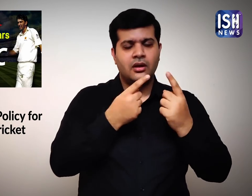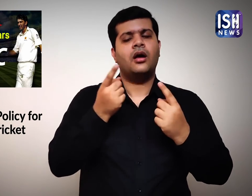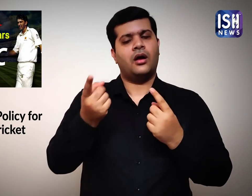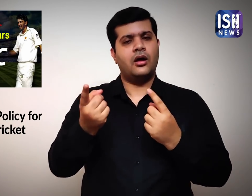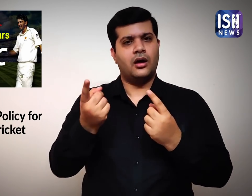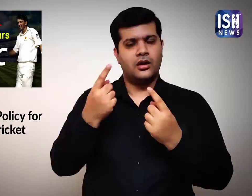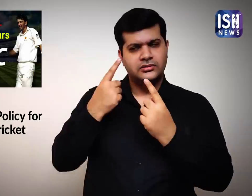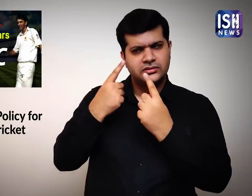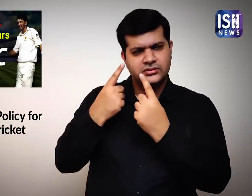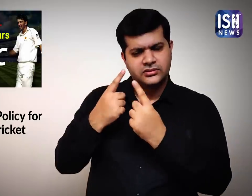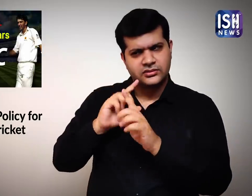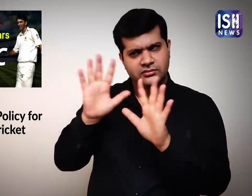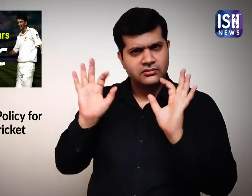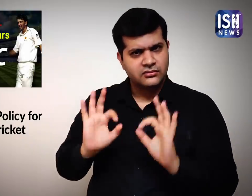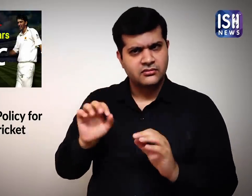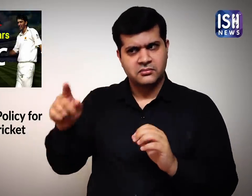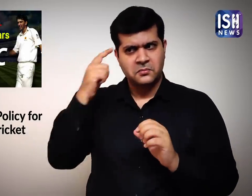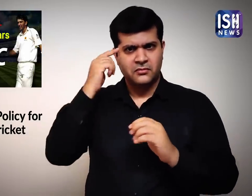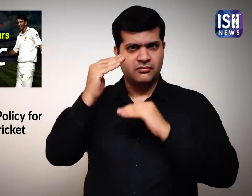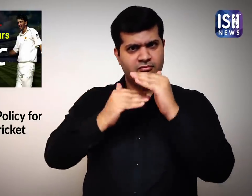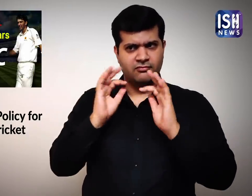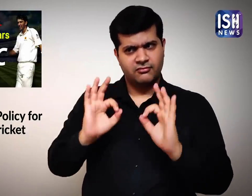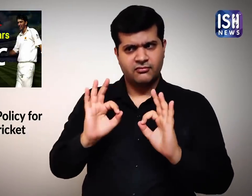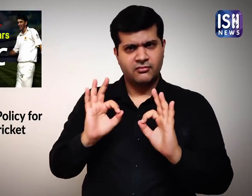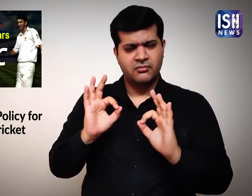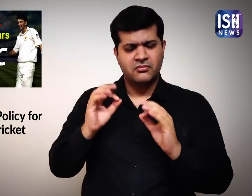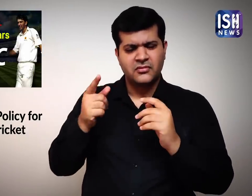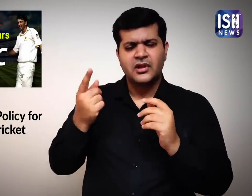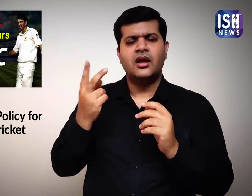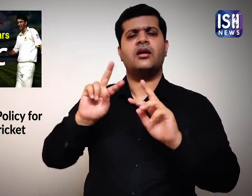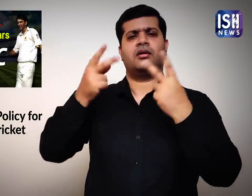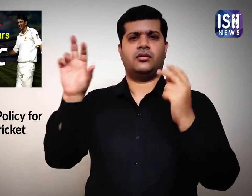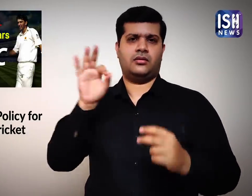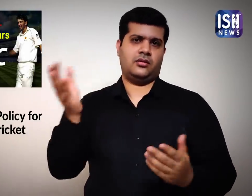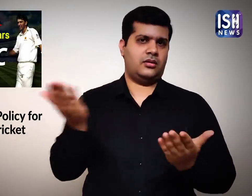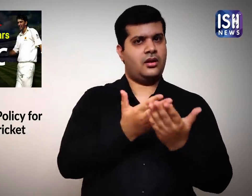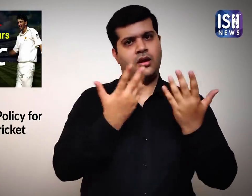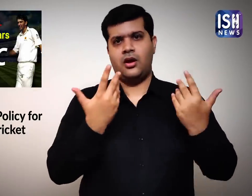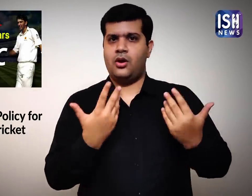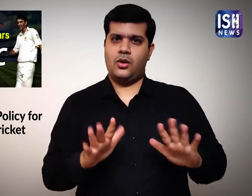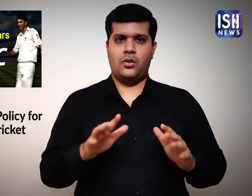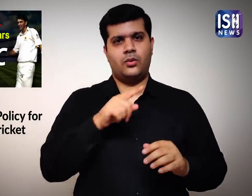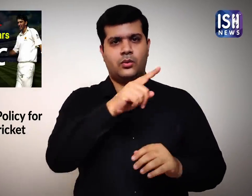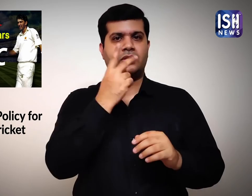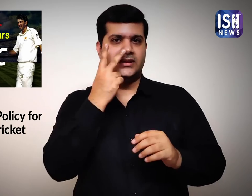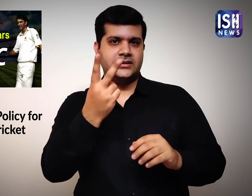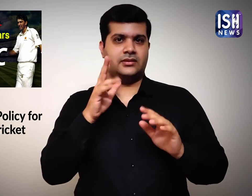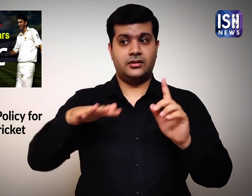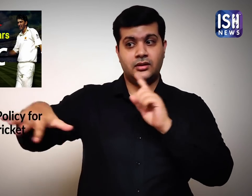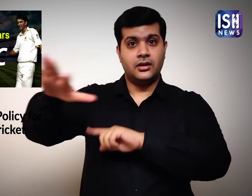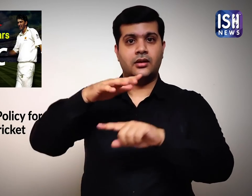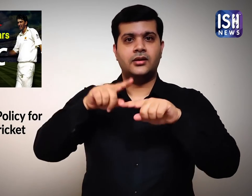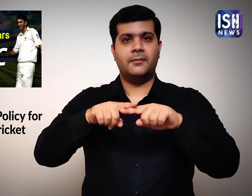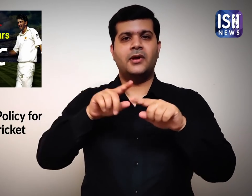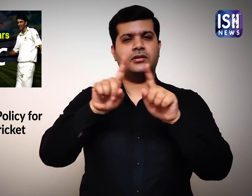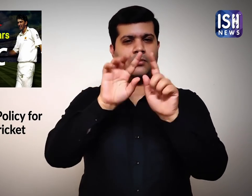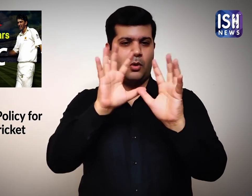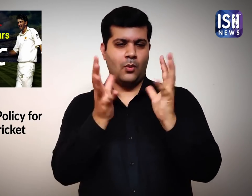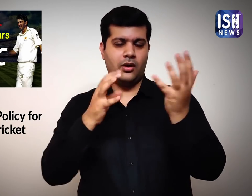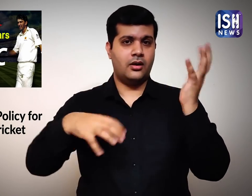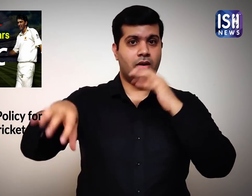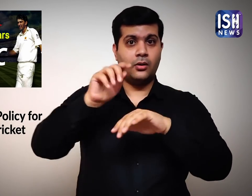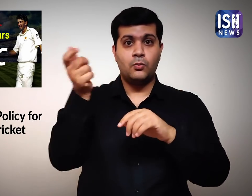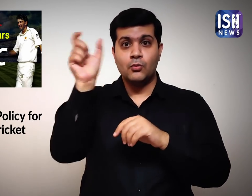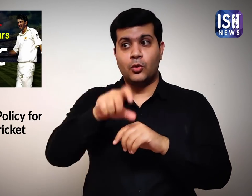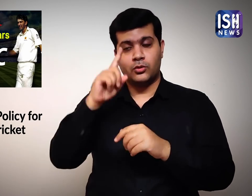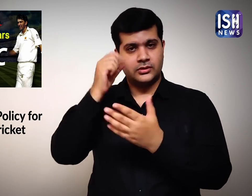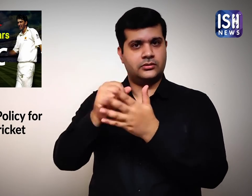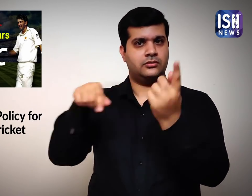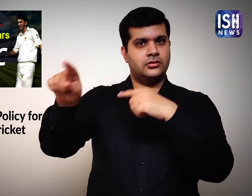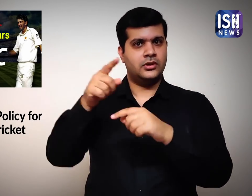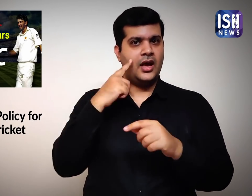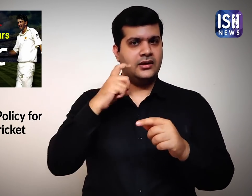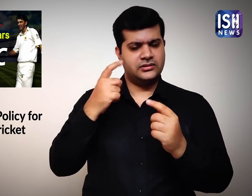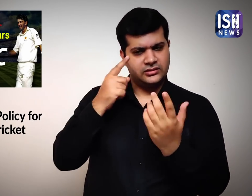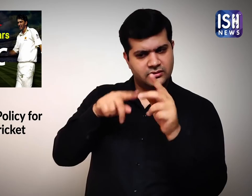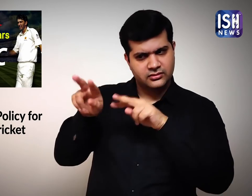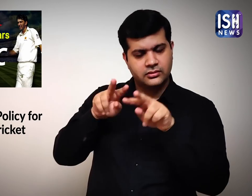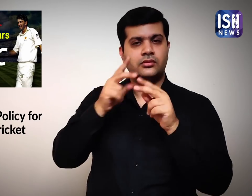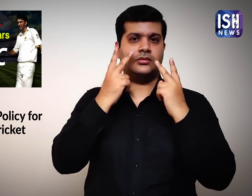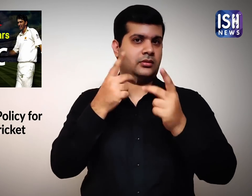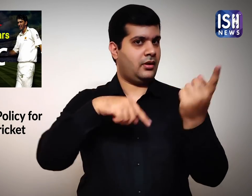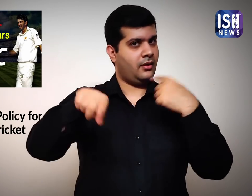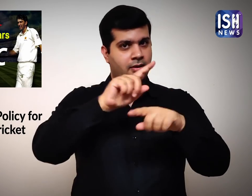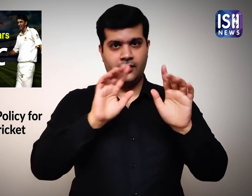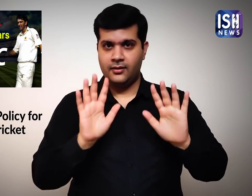On evaluating various factors, the Board may make an exception and allow the player to play.